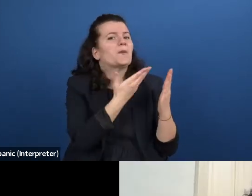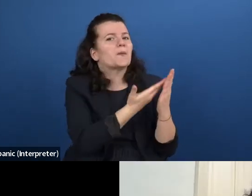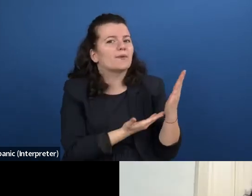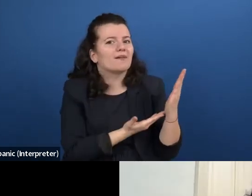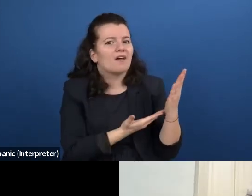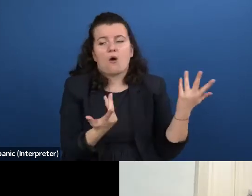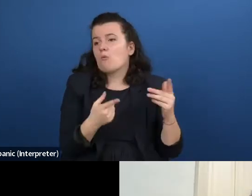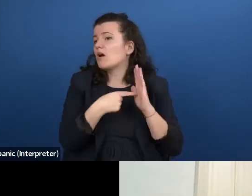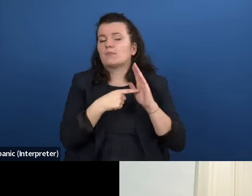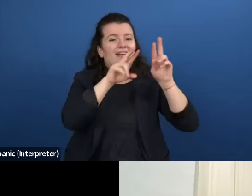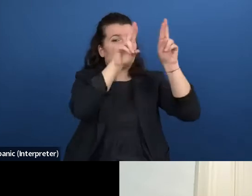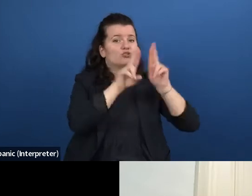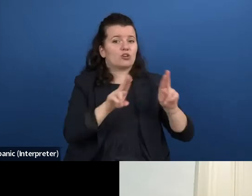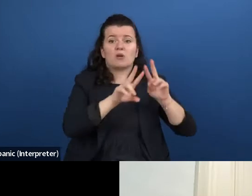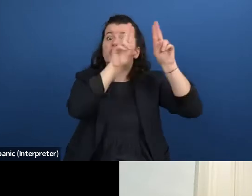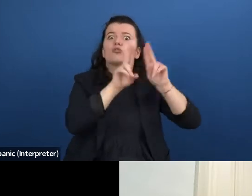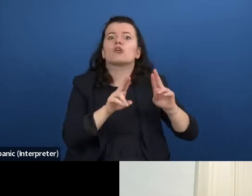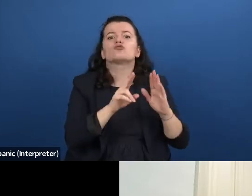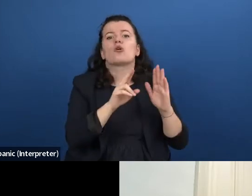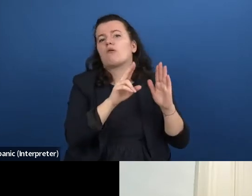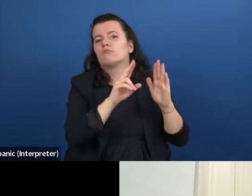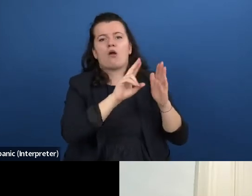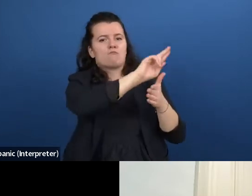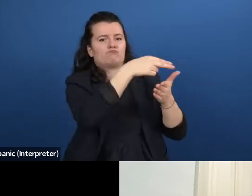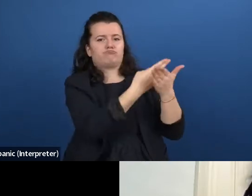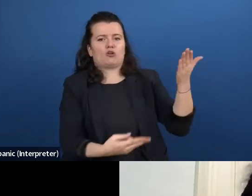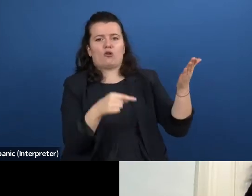The UN Convention against Transnational Organised Crime